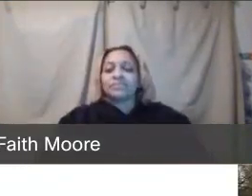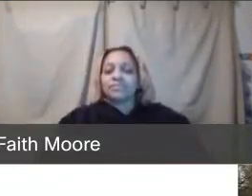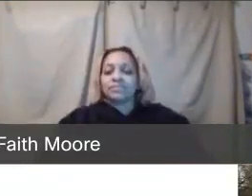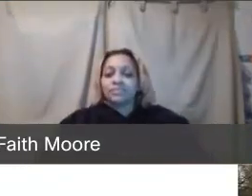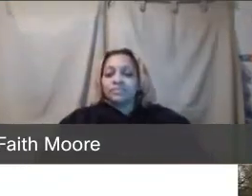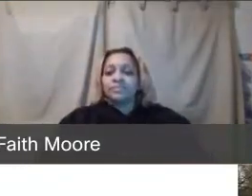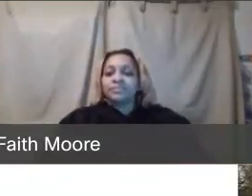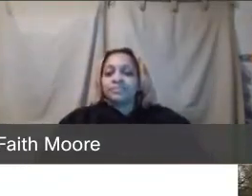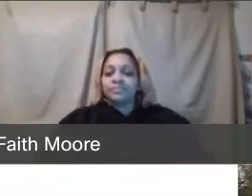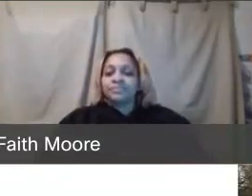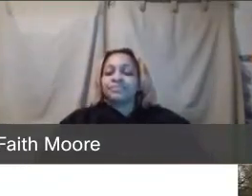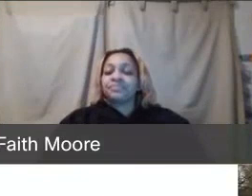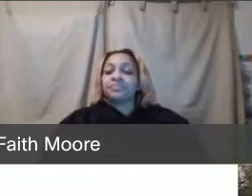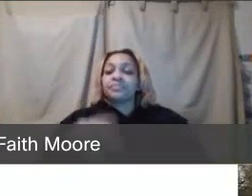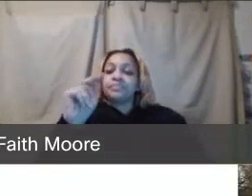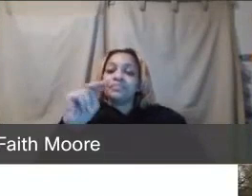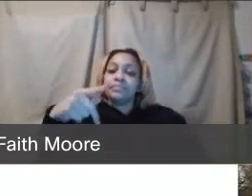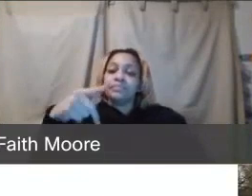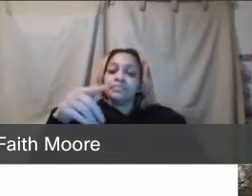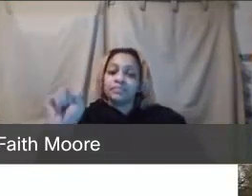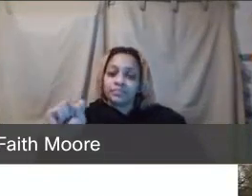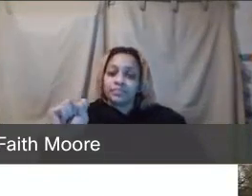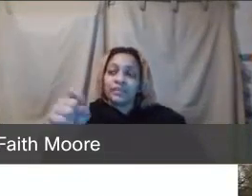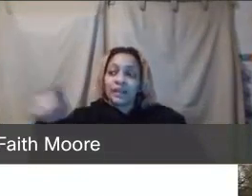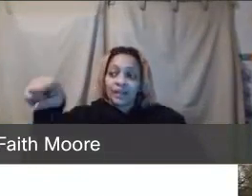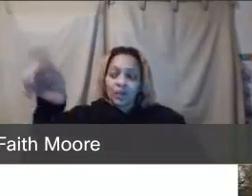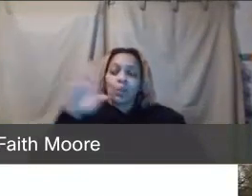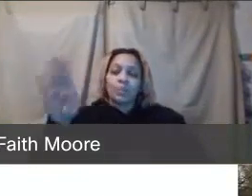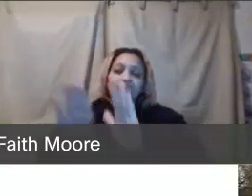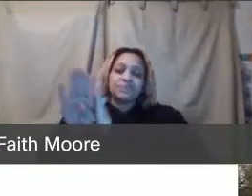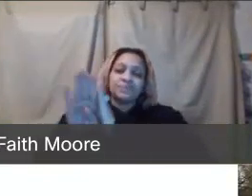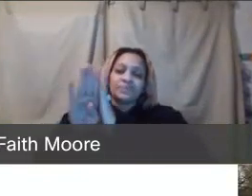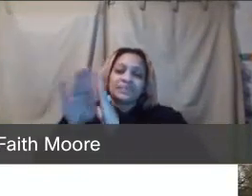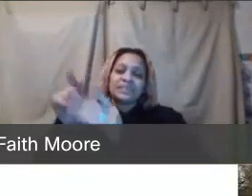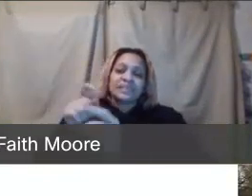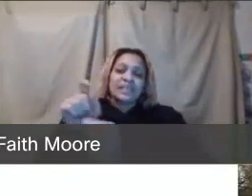And then NPS is working to develop an alternative storage solution on.